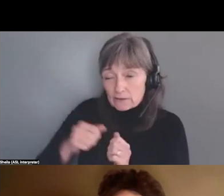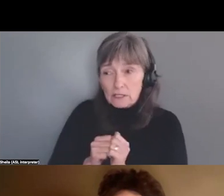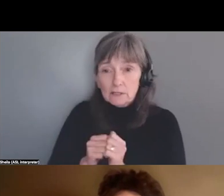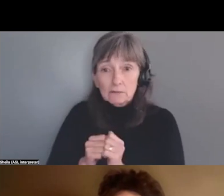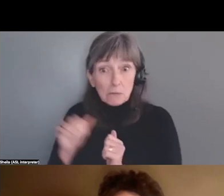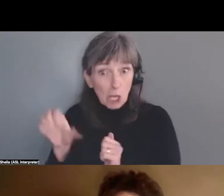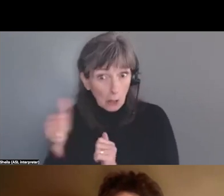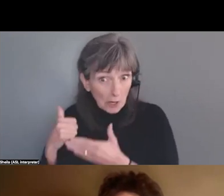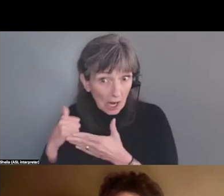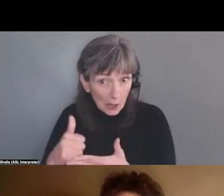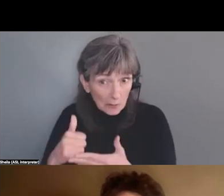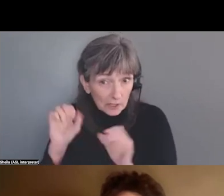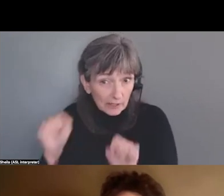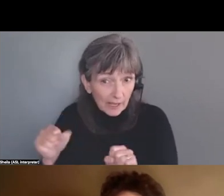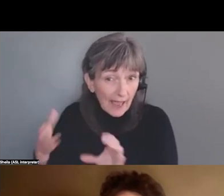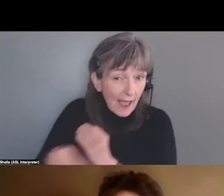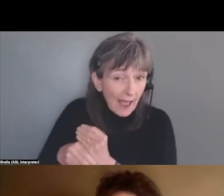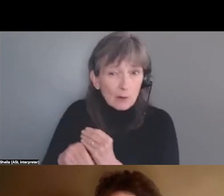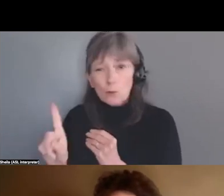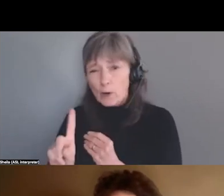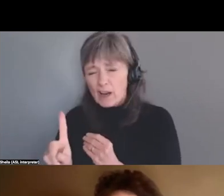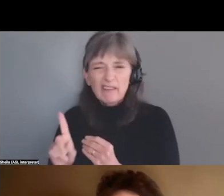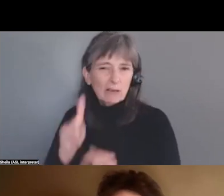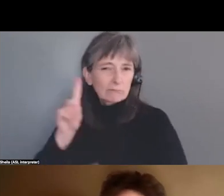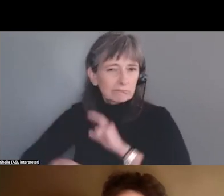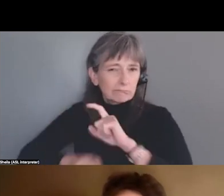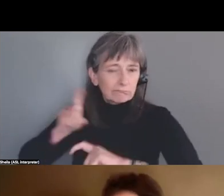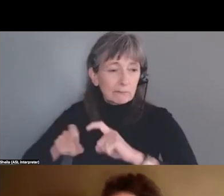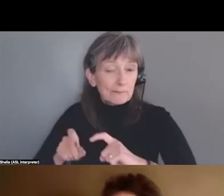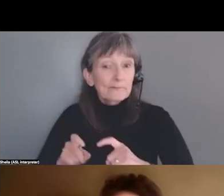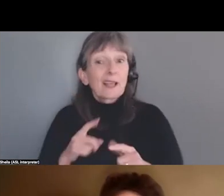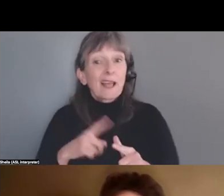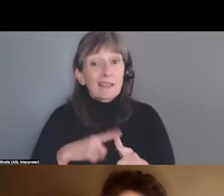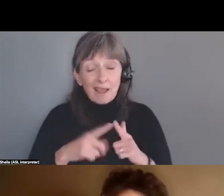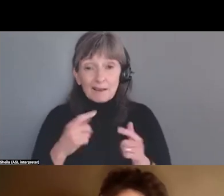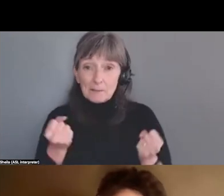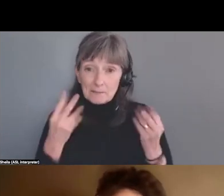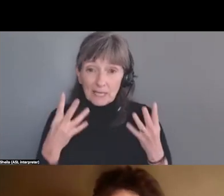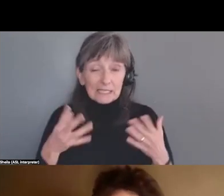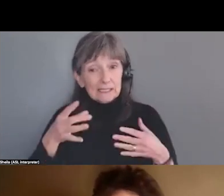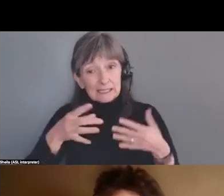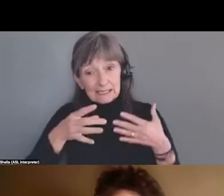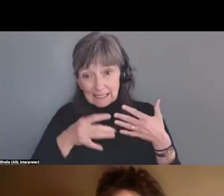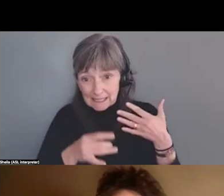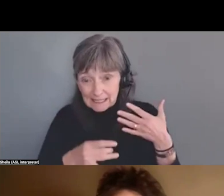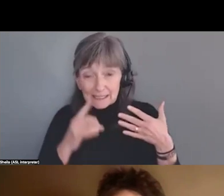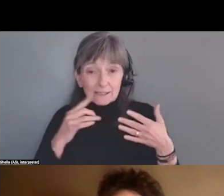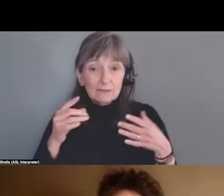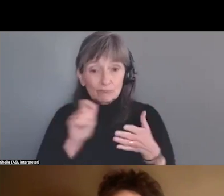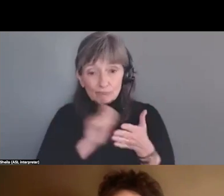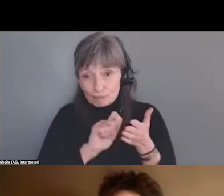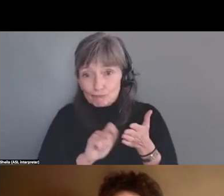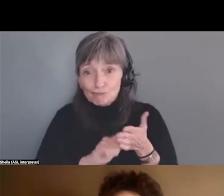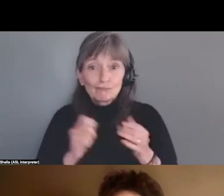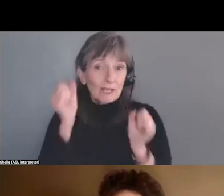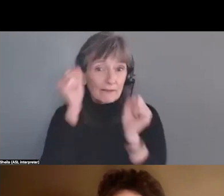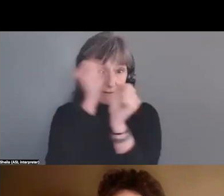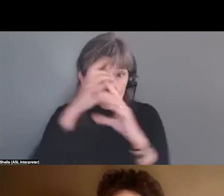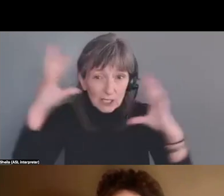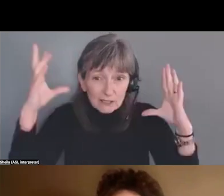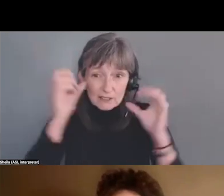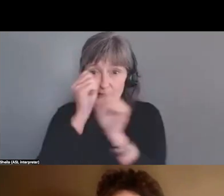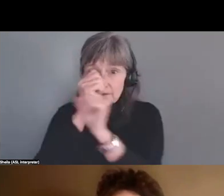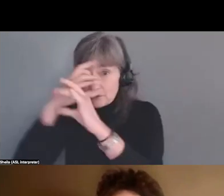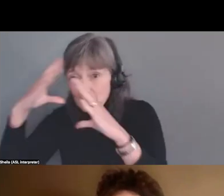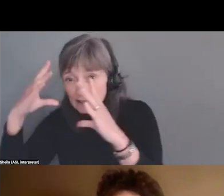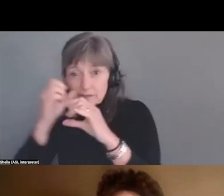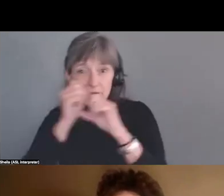then work a lot with sticky notes, visualisations, different methods to help the experts structure